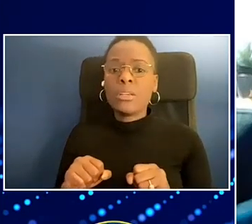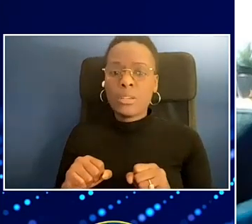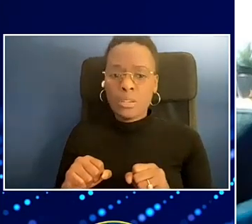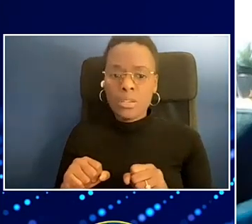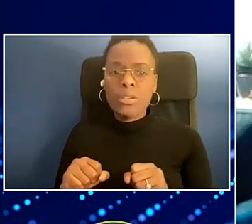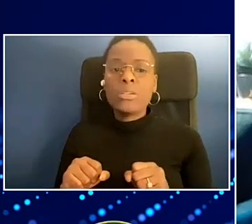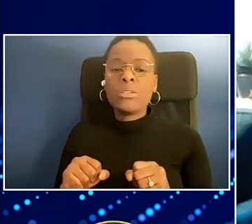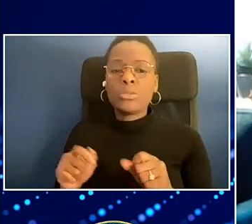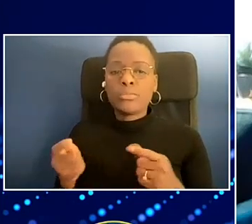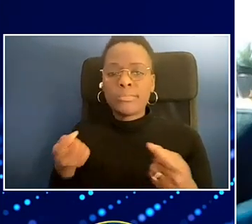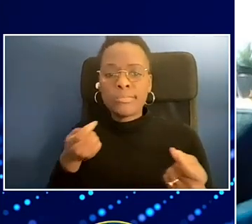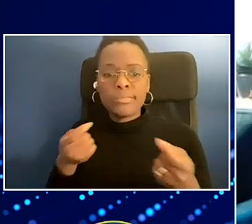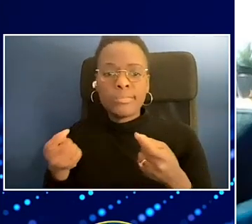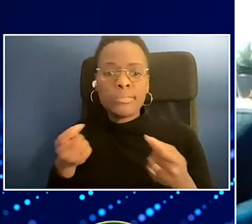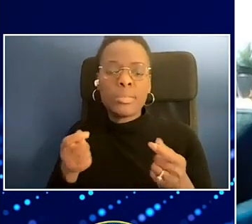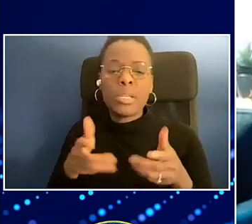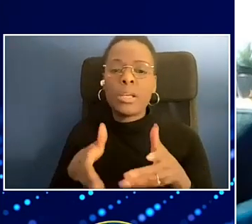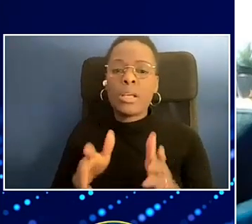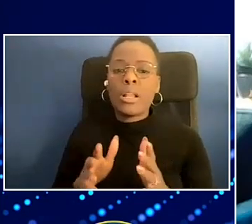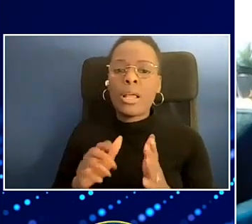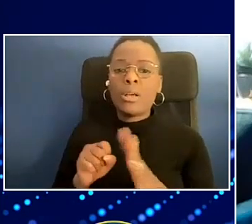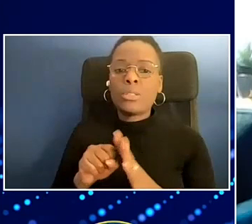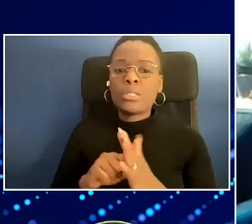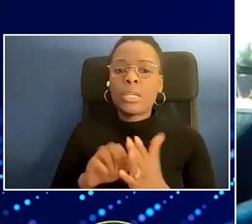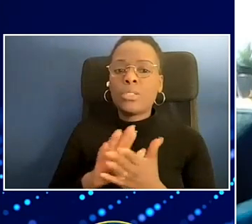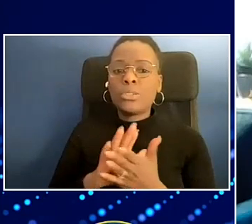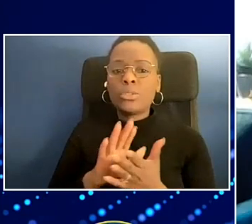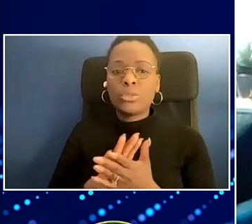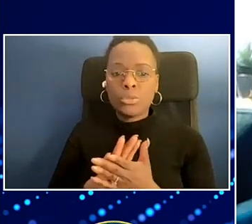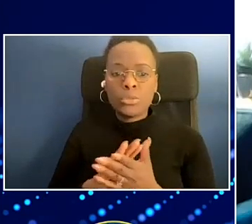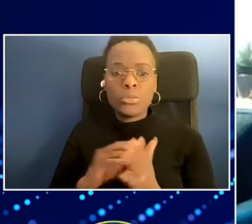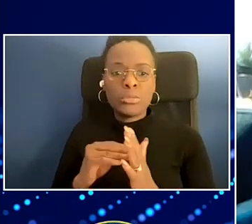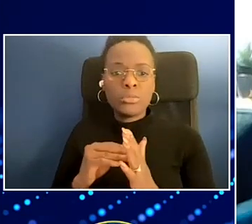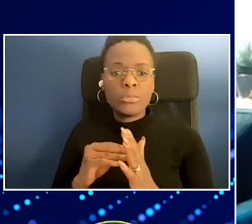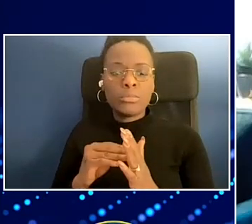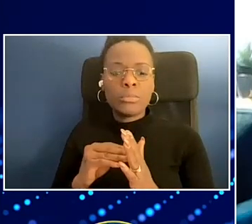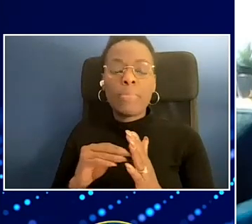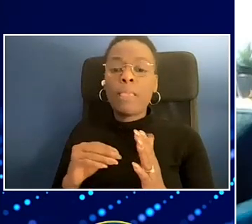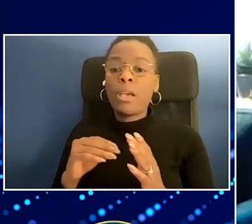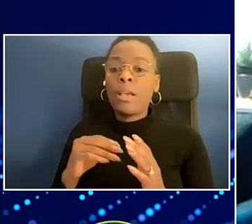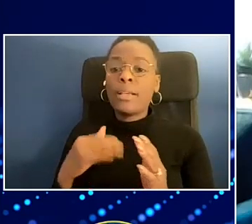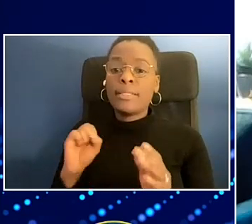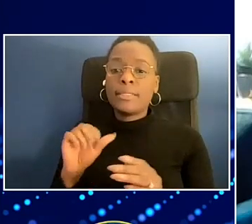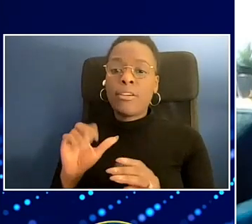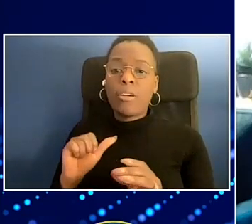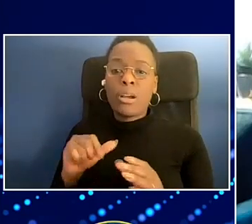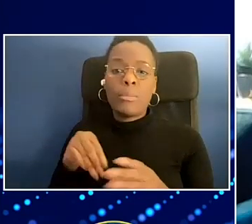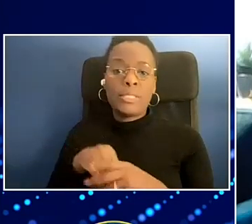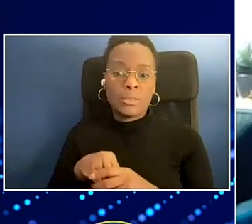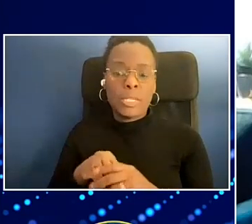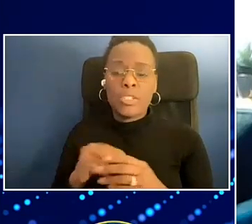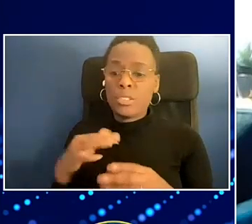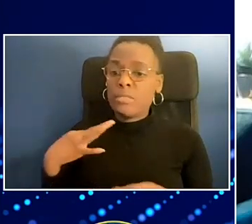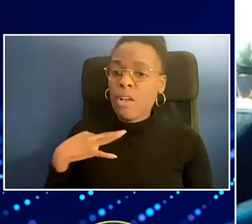certification. As a reminder, participation in SARA is voluntary, yet currently, more than 2,200 institutions in